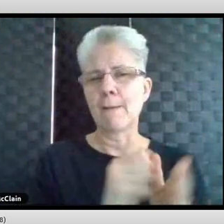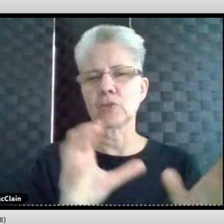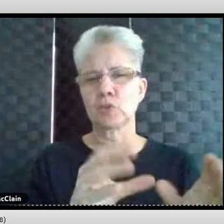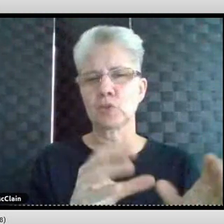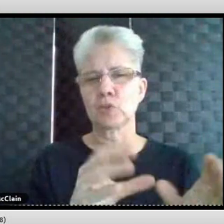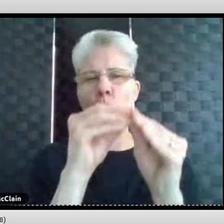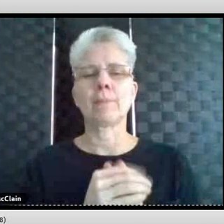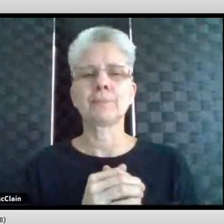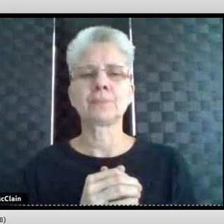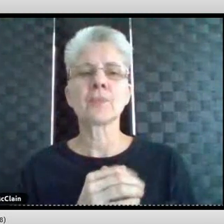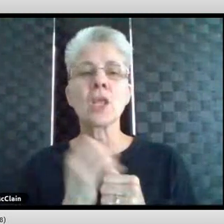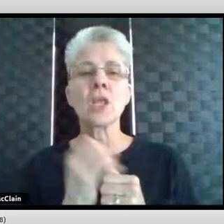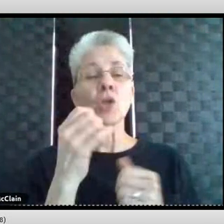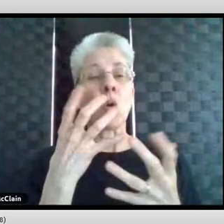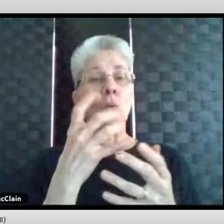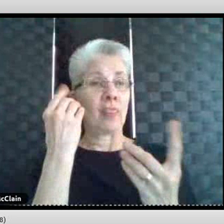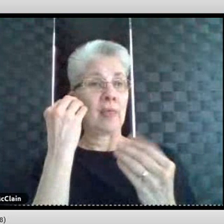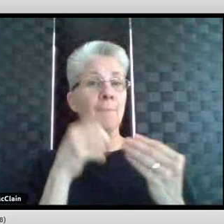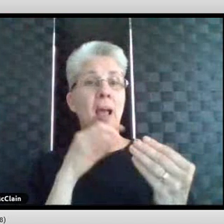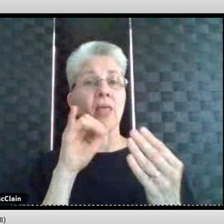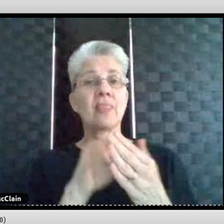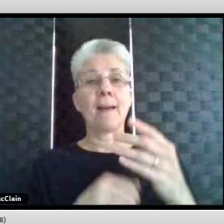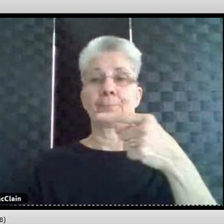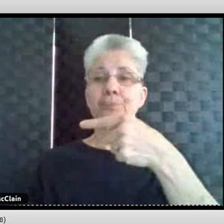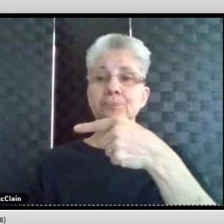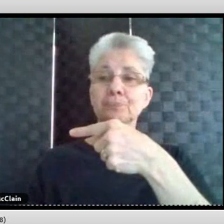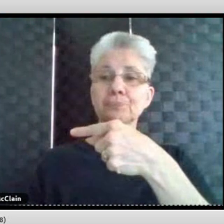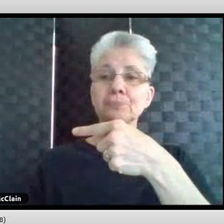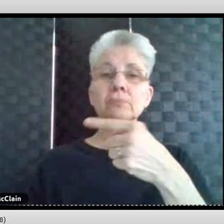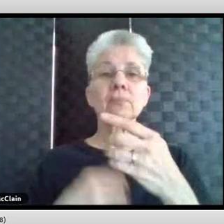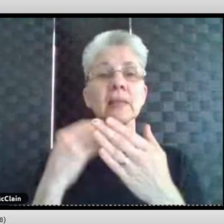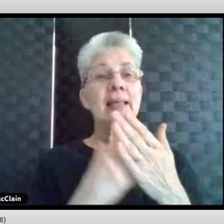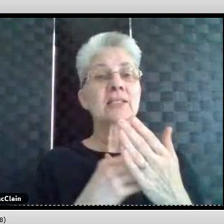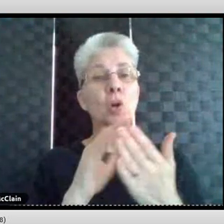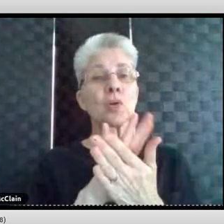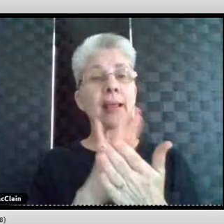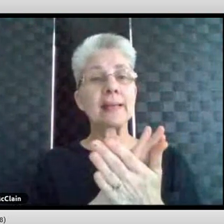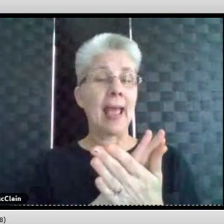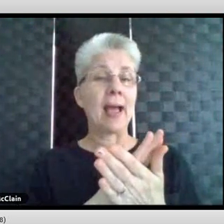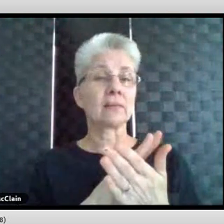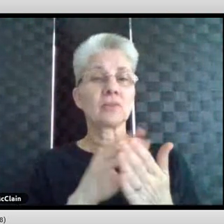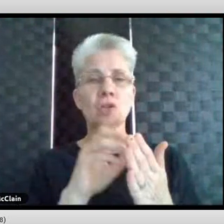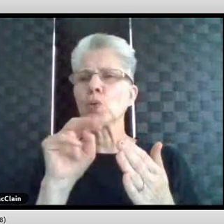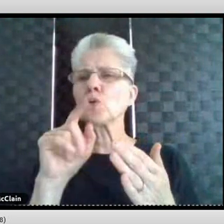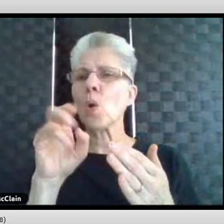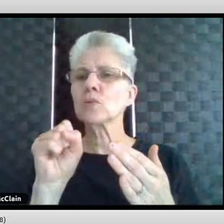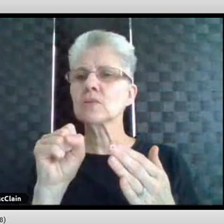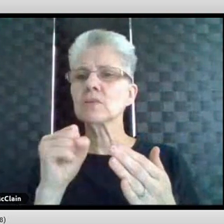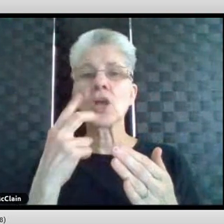So I want you to think about this and list no your hand-outs or on your notes, based on everything we've discussed --